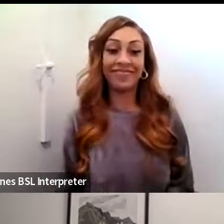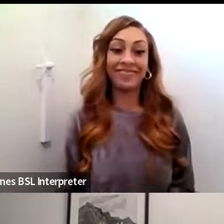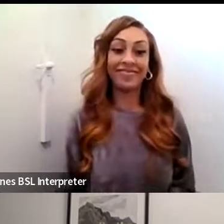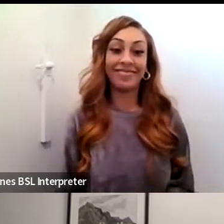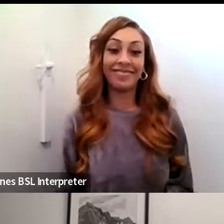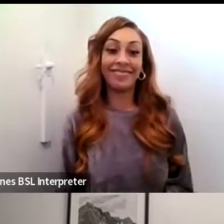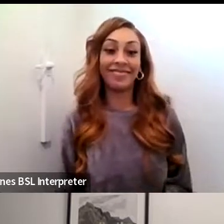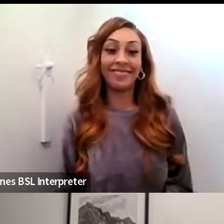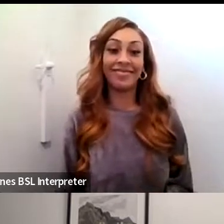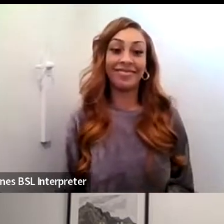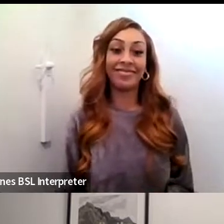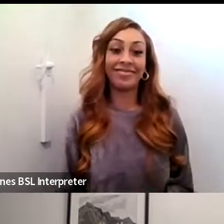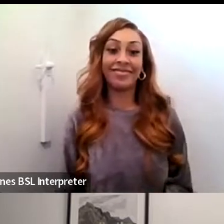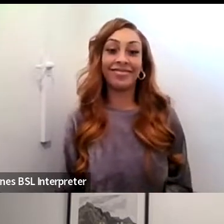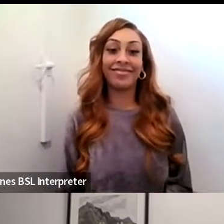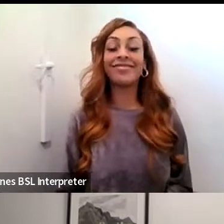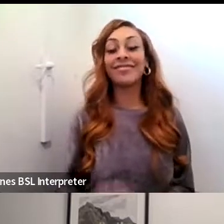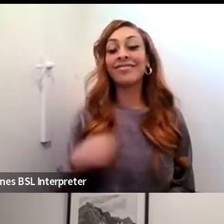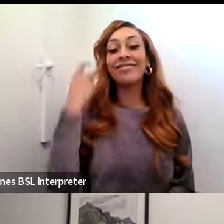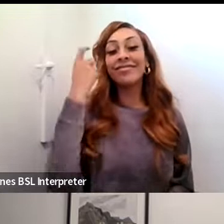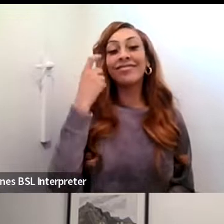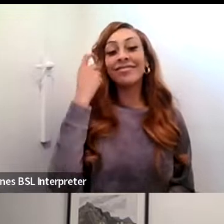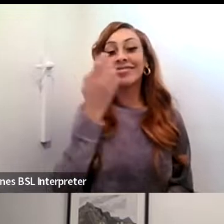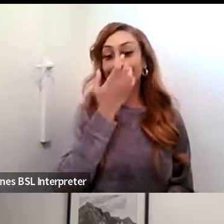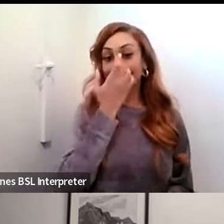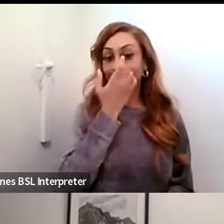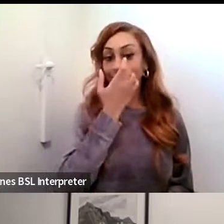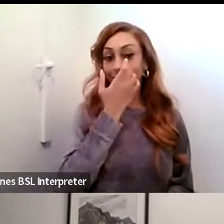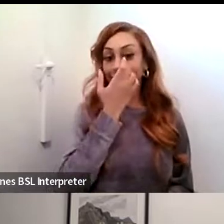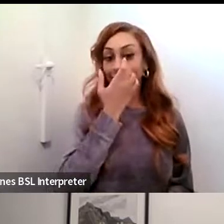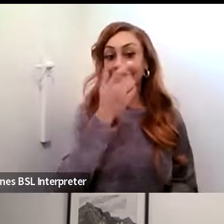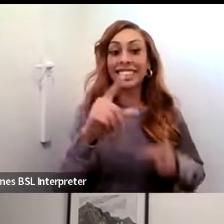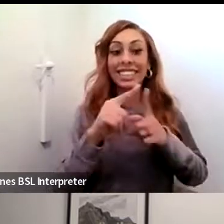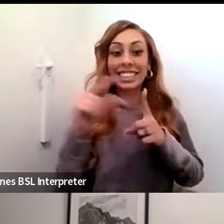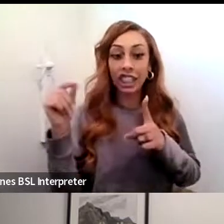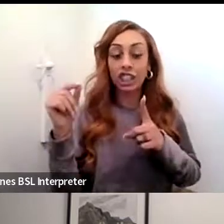think of something cleverer. I think also, in the digital context, it's interesting to think about